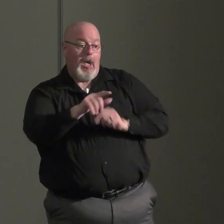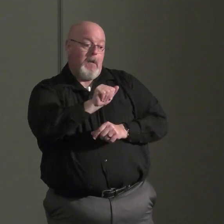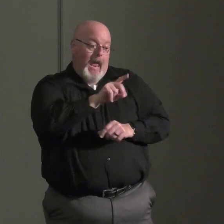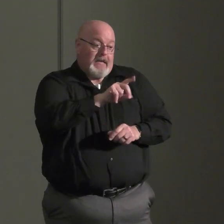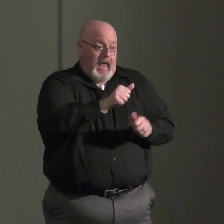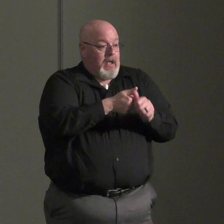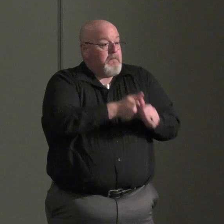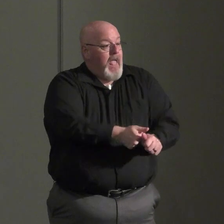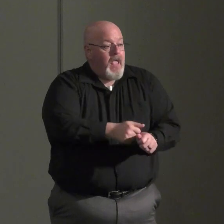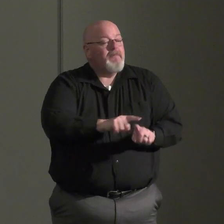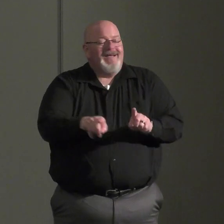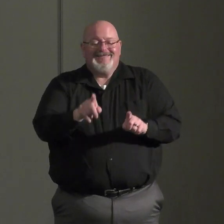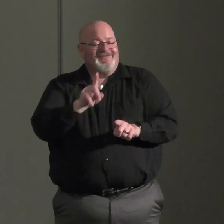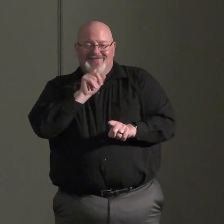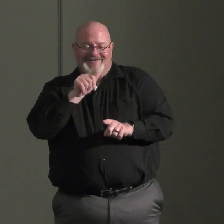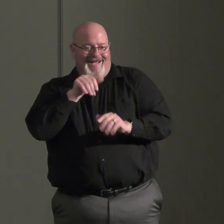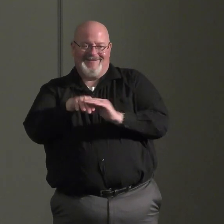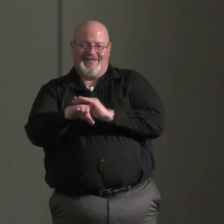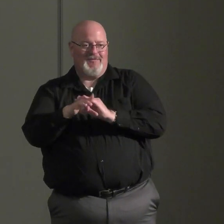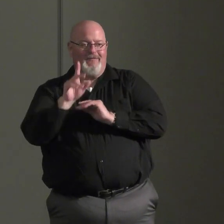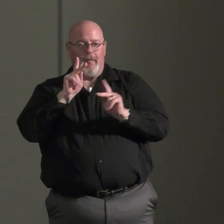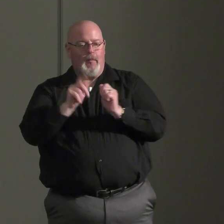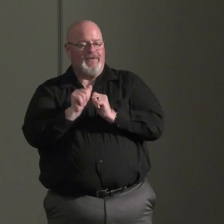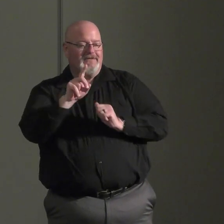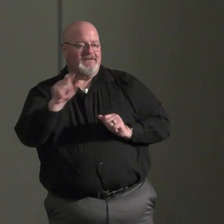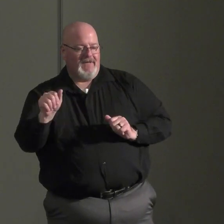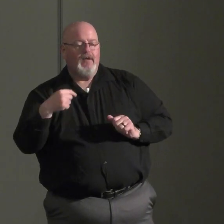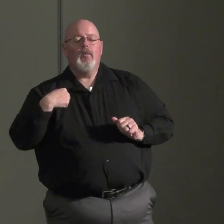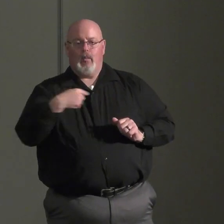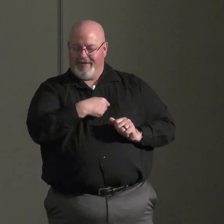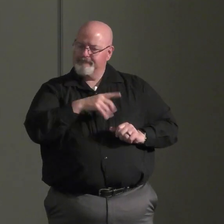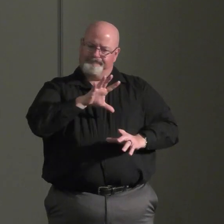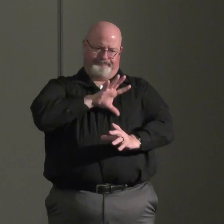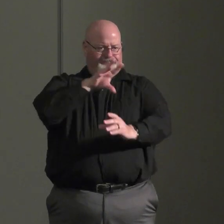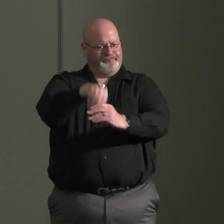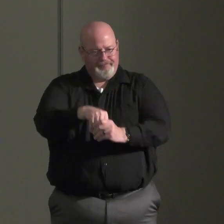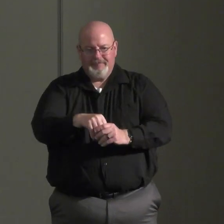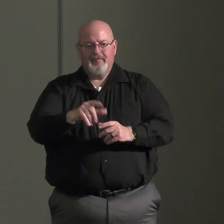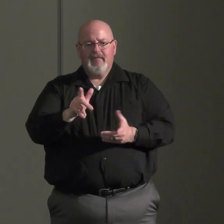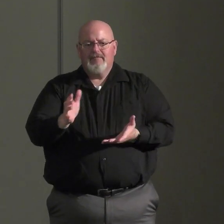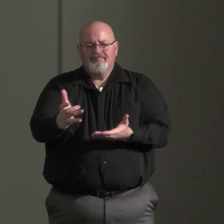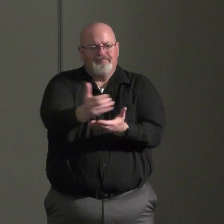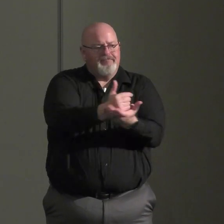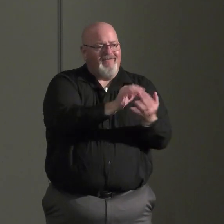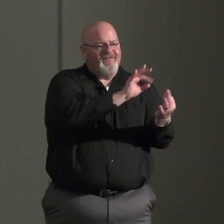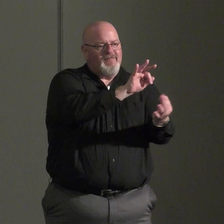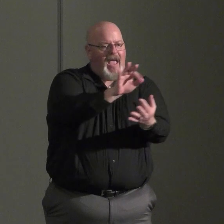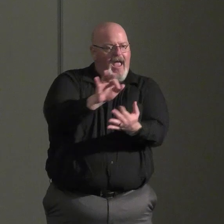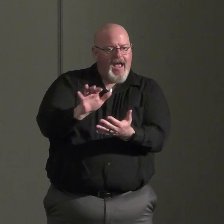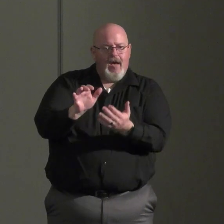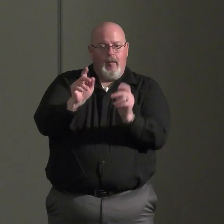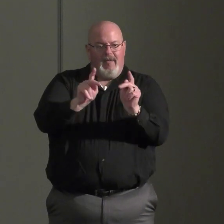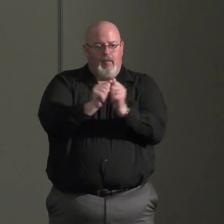for People With Disabilities we step in and gather feedback from People With Disabilities